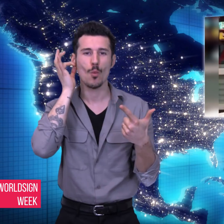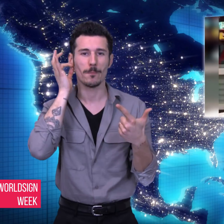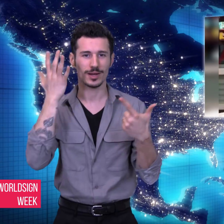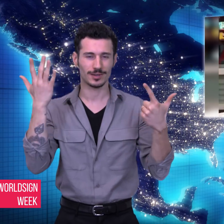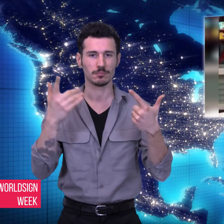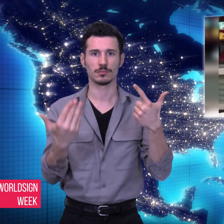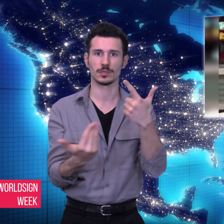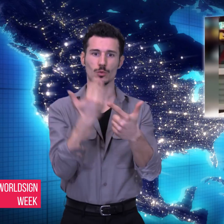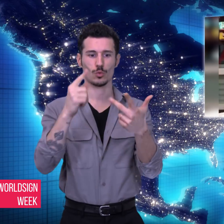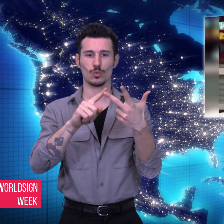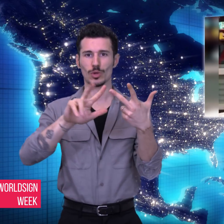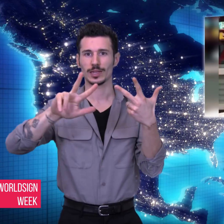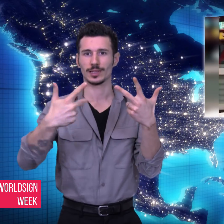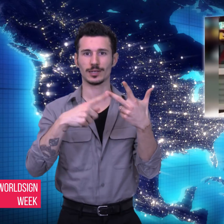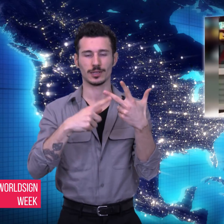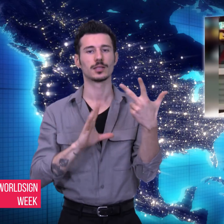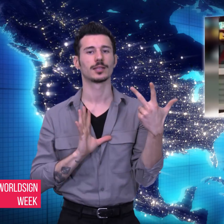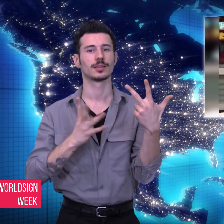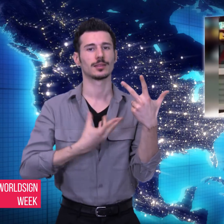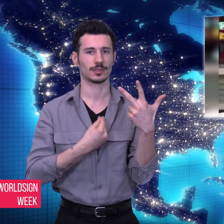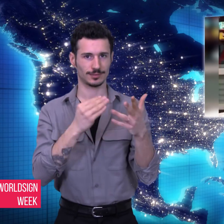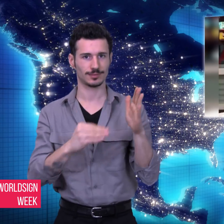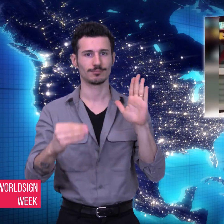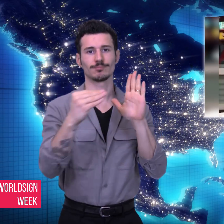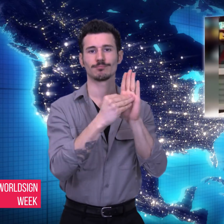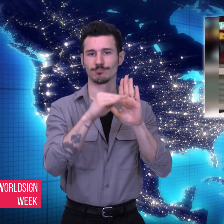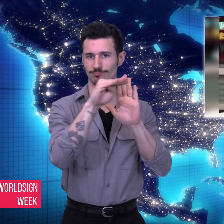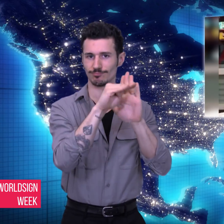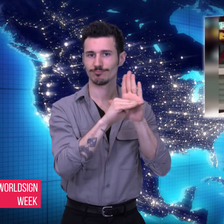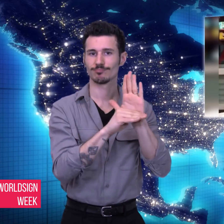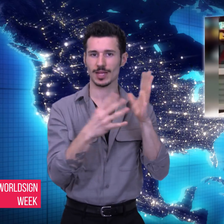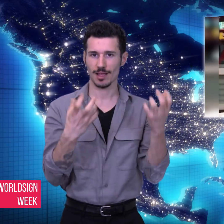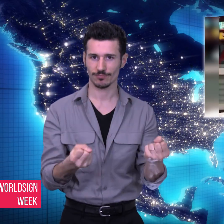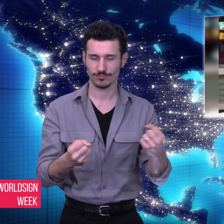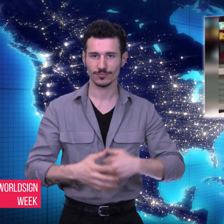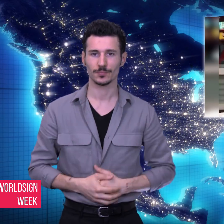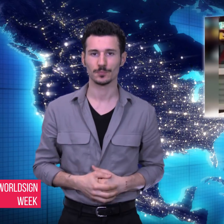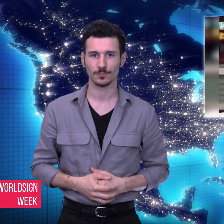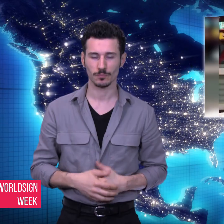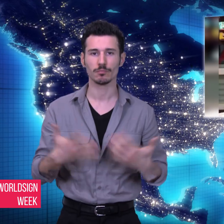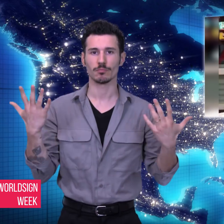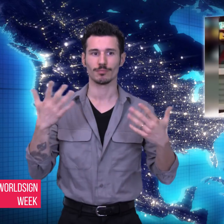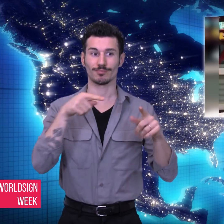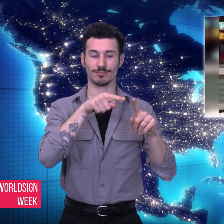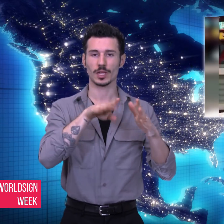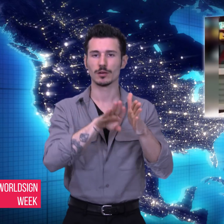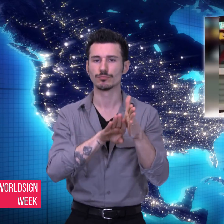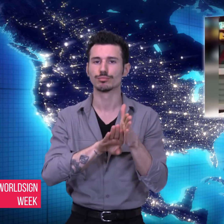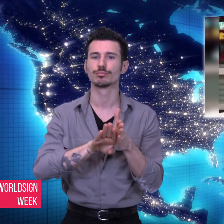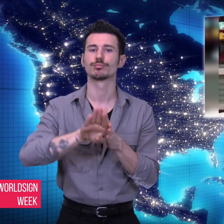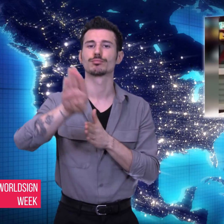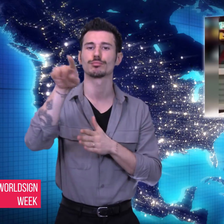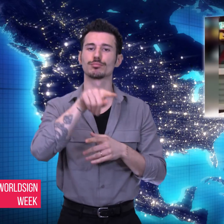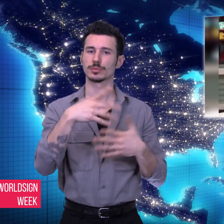as a third gender, and progress had been